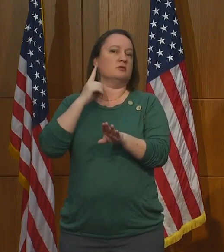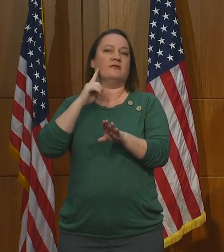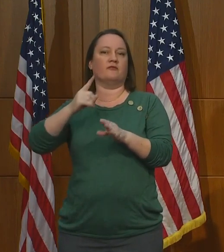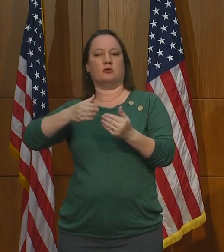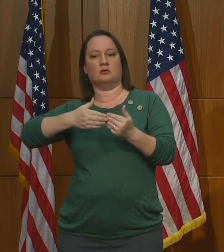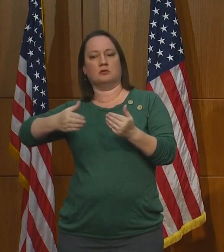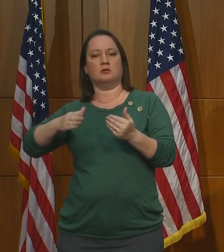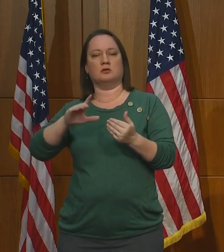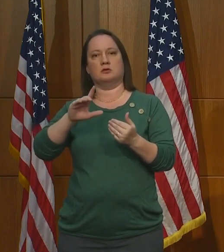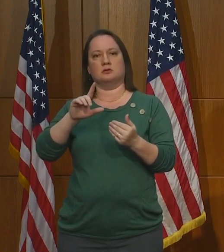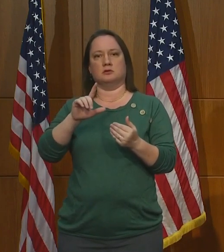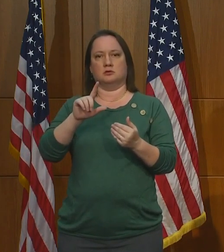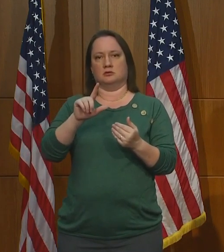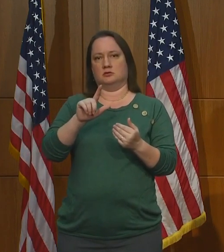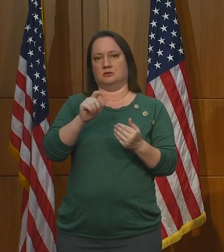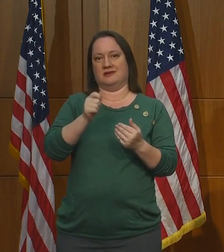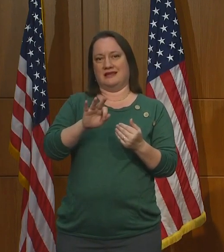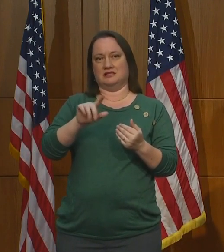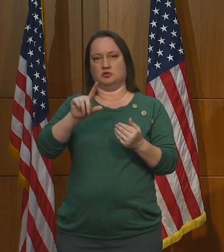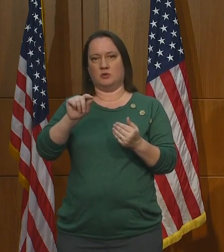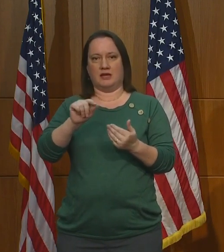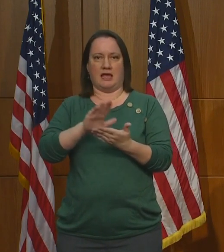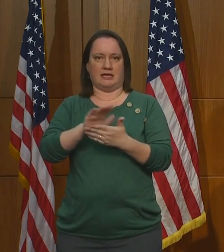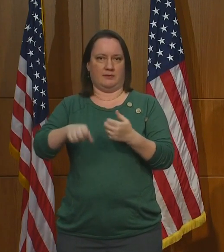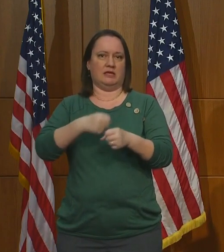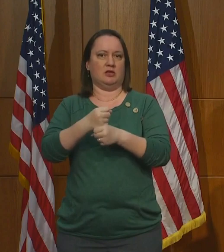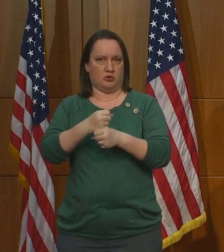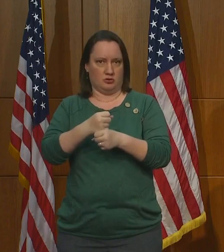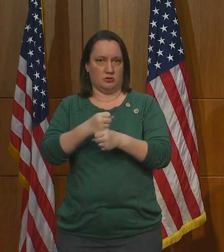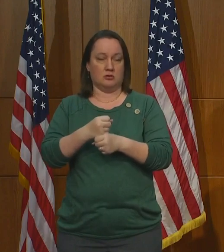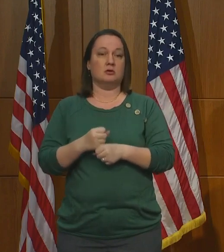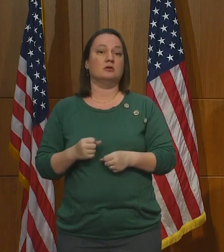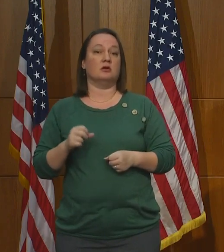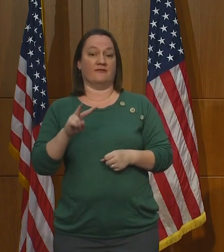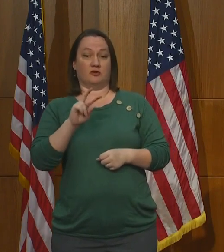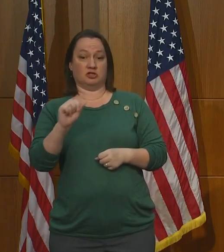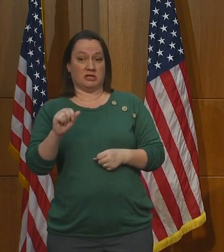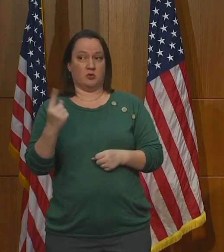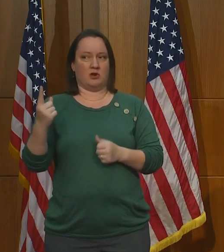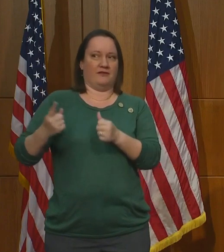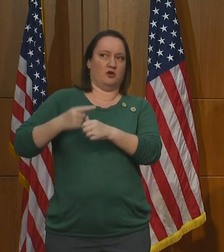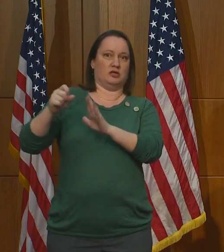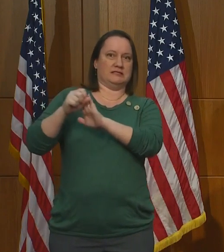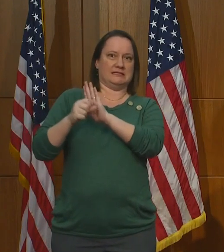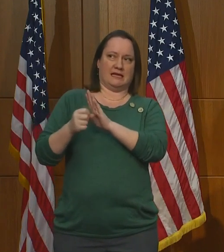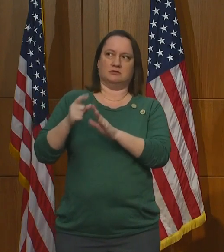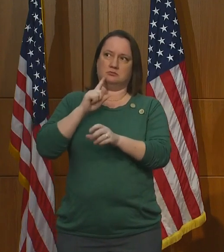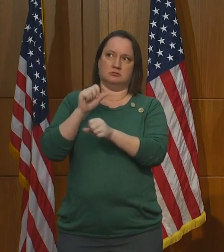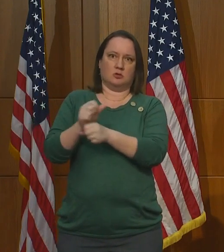SCHOOLS FOR THE REMAINDER OF THE ACADEMIC YEAR. VIRGINIA WAS